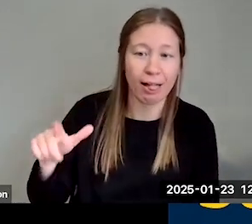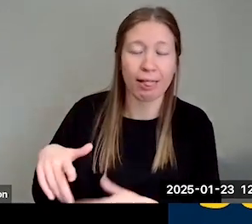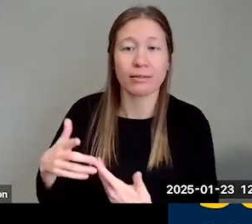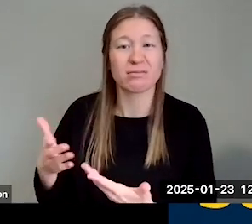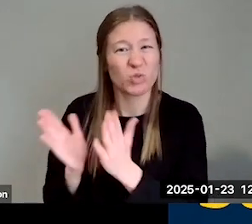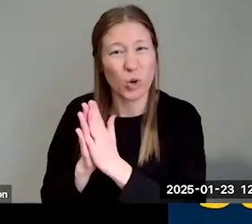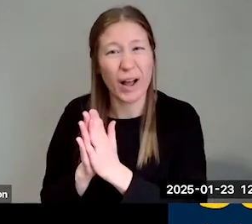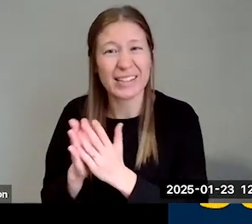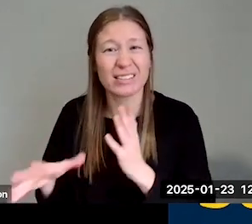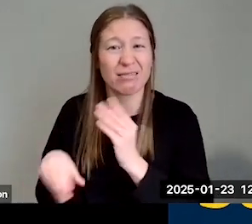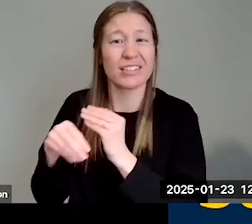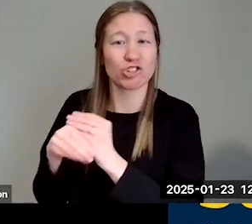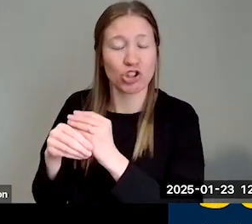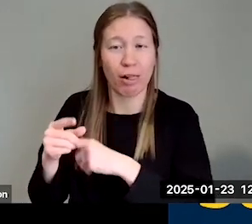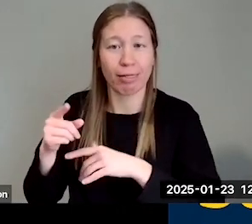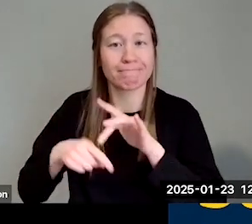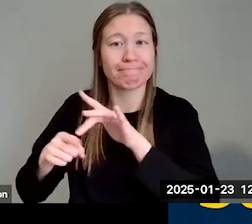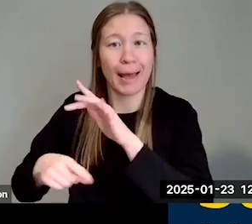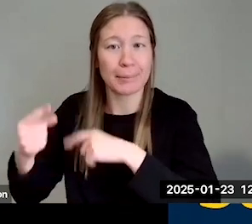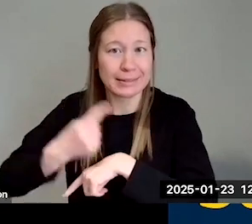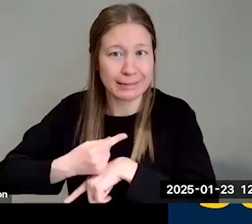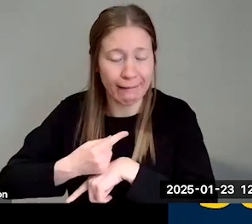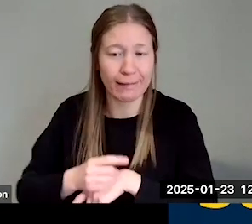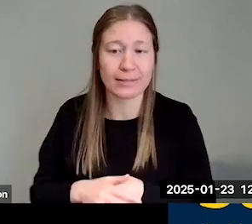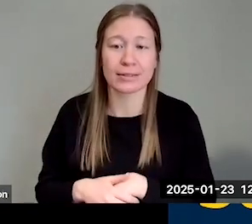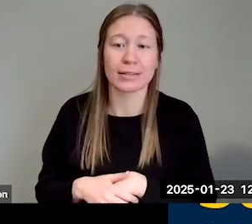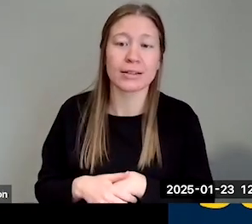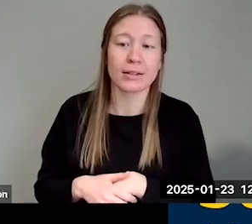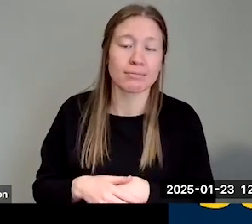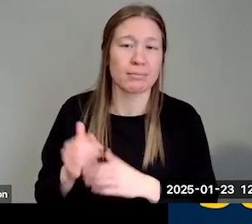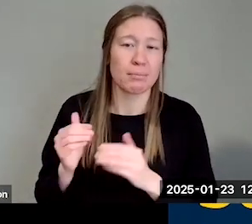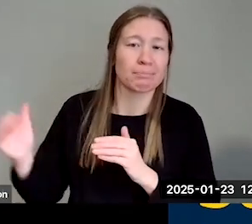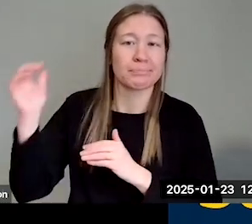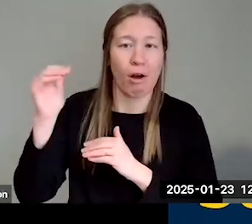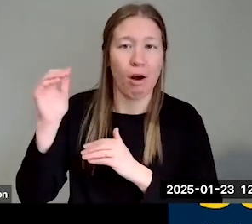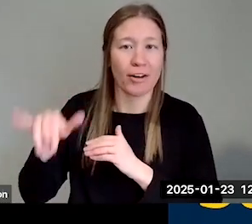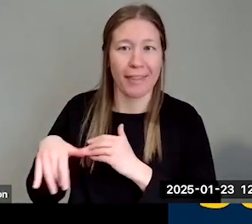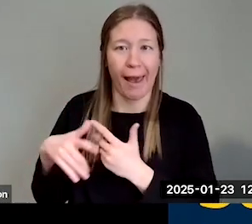above and beyond the absence policy of that particular instructor,